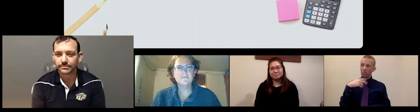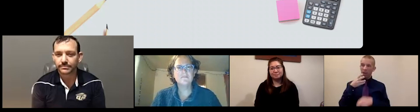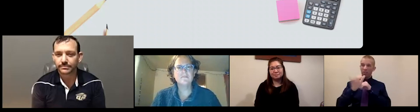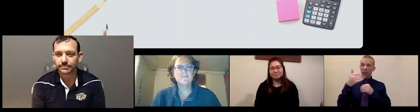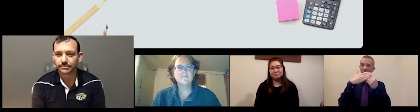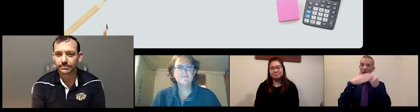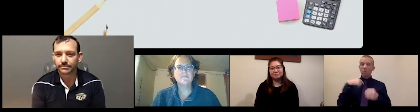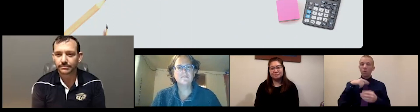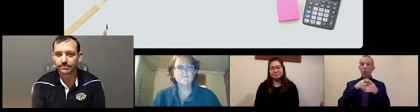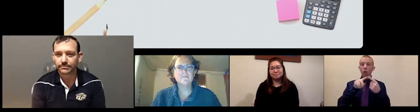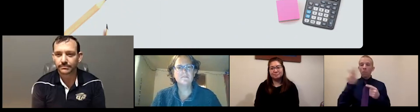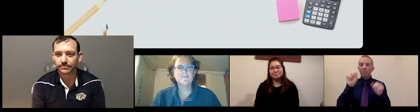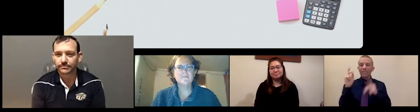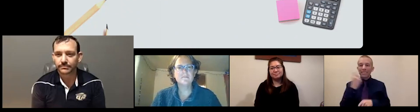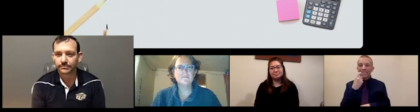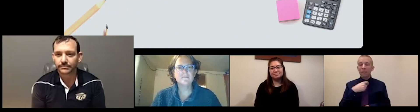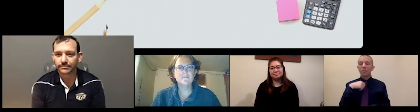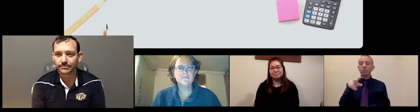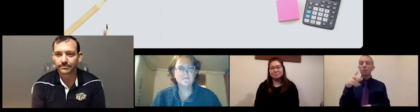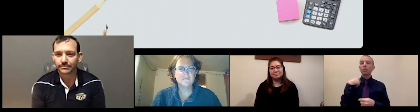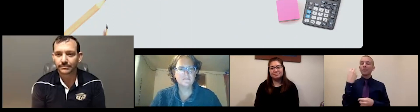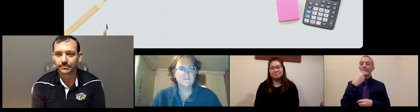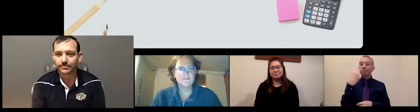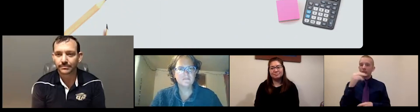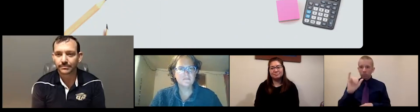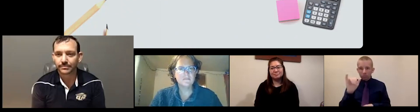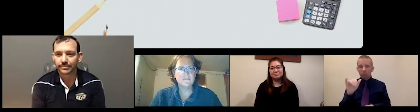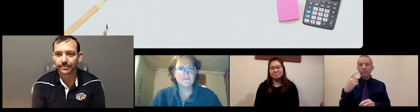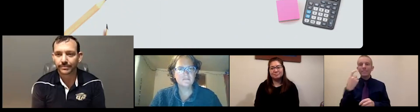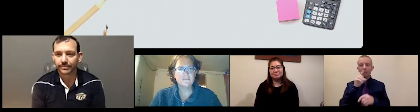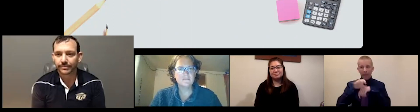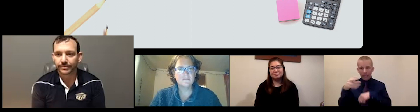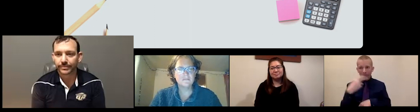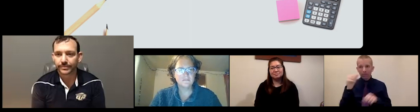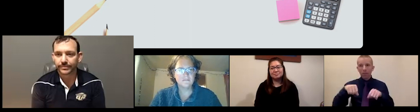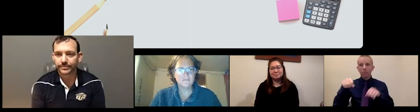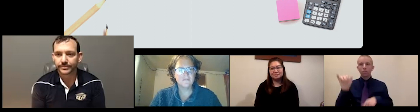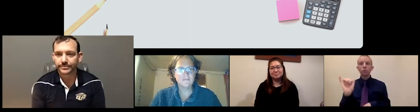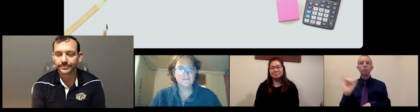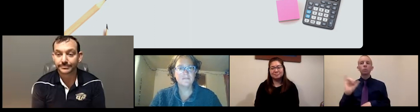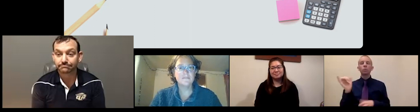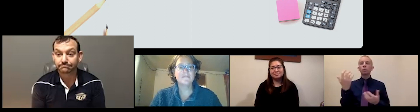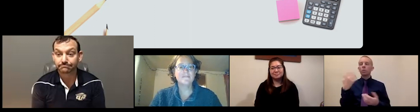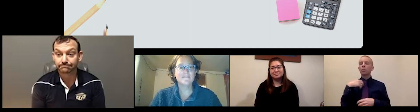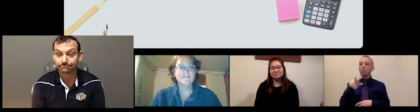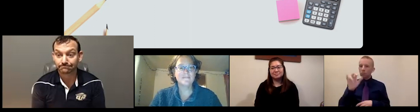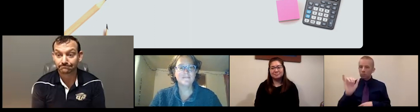After that, I started to pay attention to people’s teeth. With lipreading, I noticed that teeth affects your ability to read their lips, too.